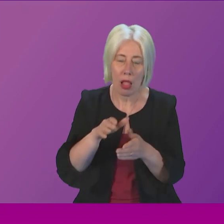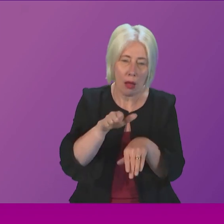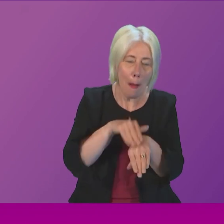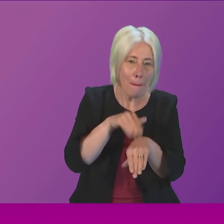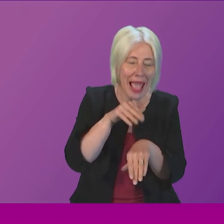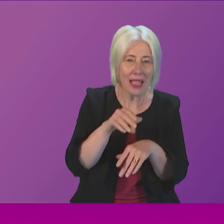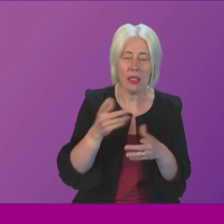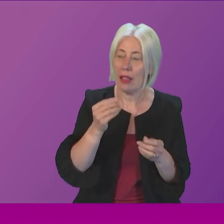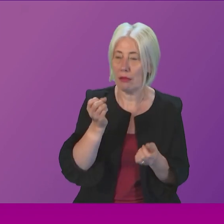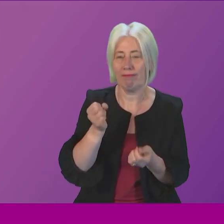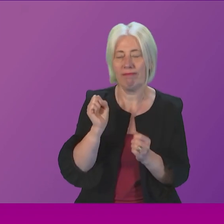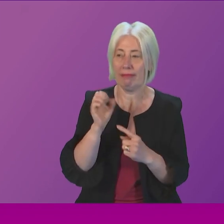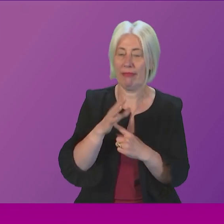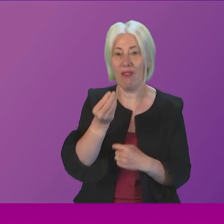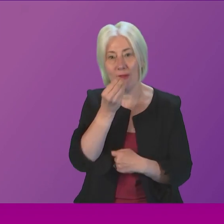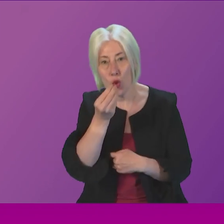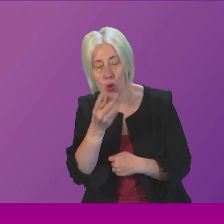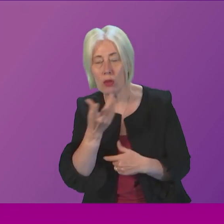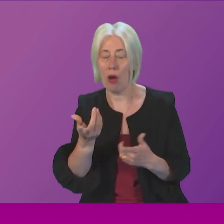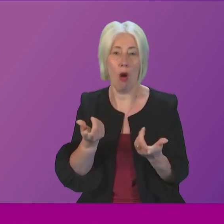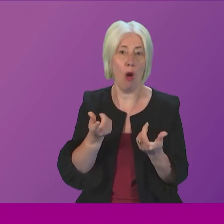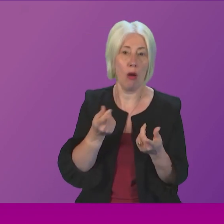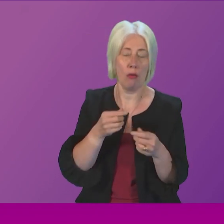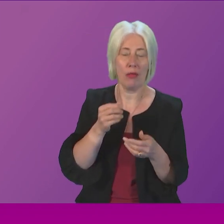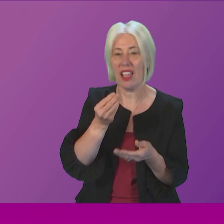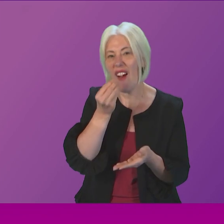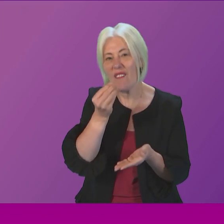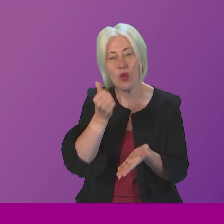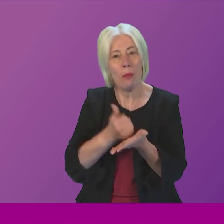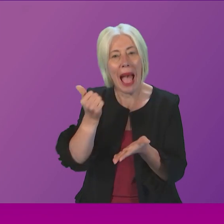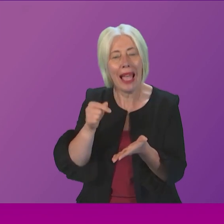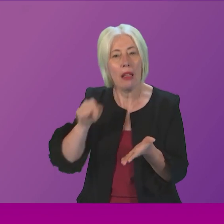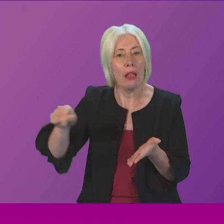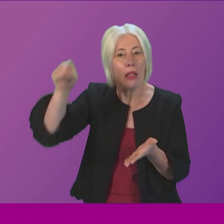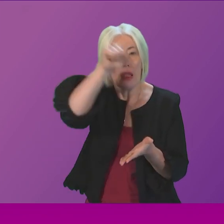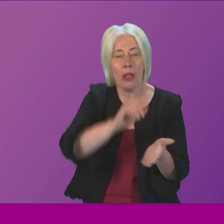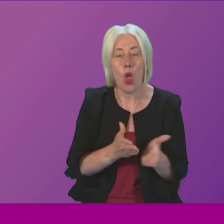food supplies for animals through a network of food banks across most of Scotland.